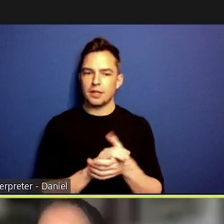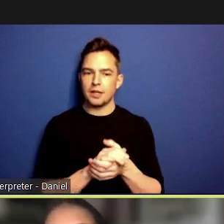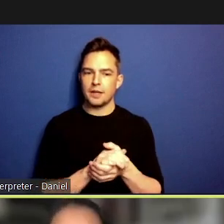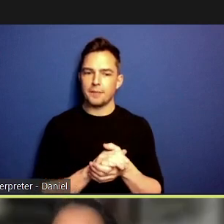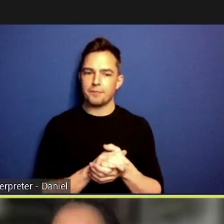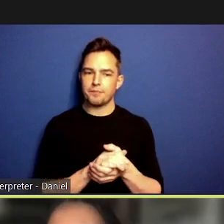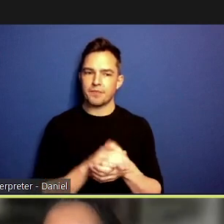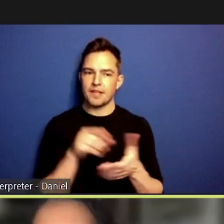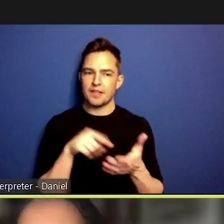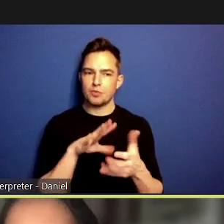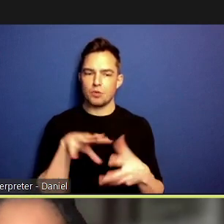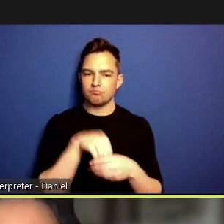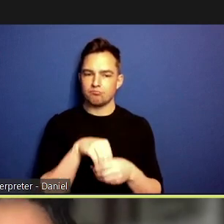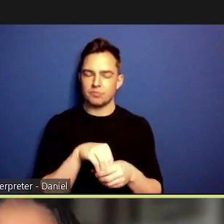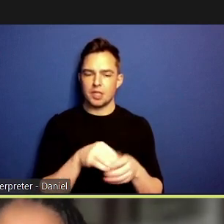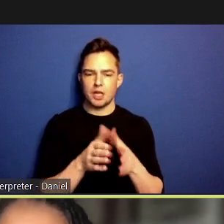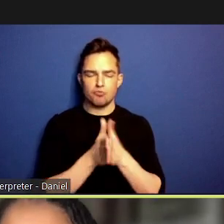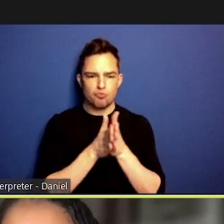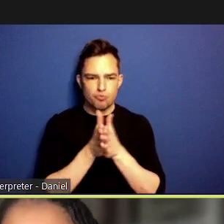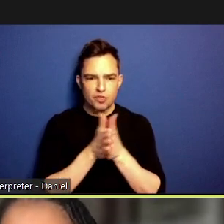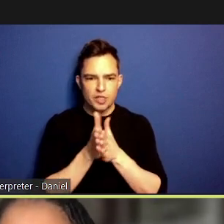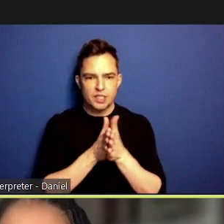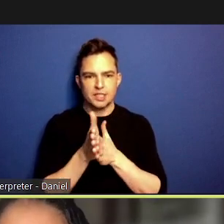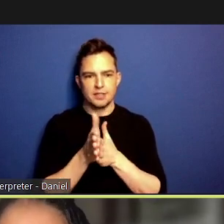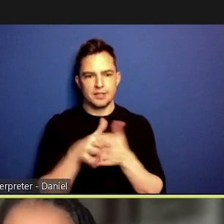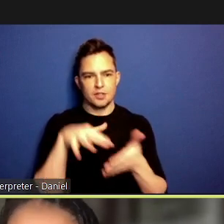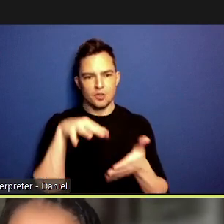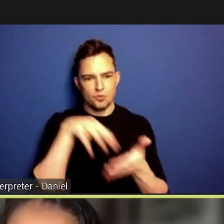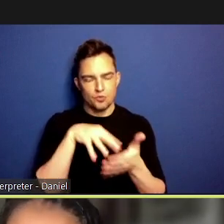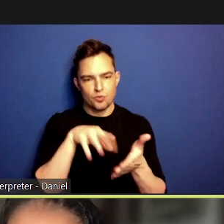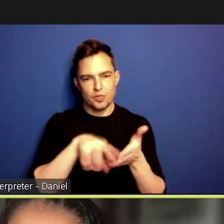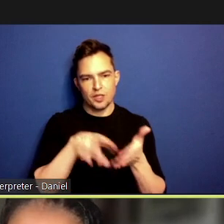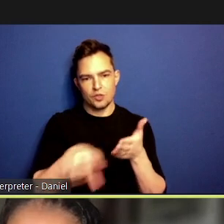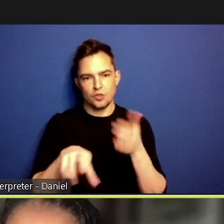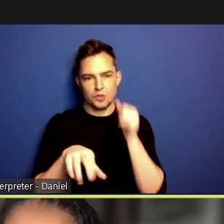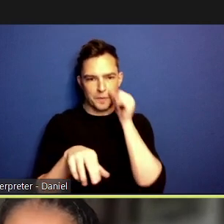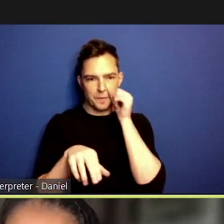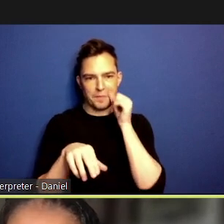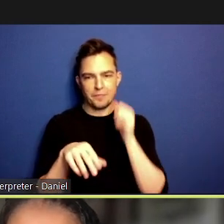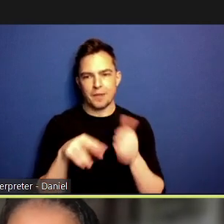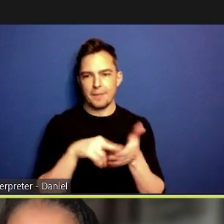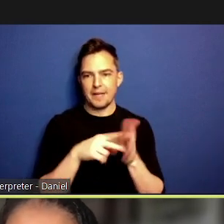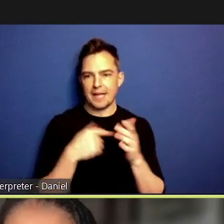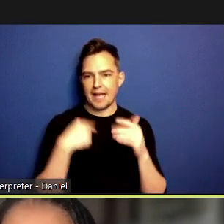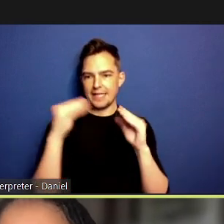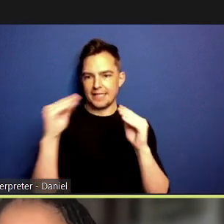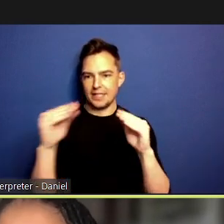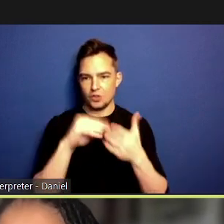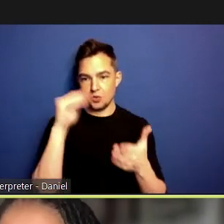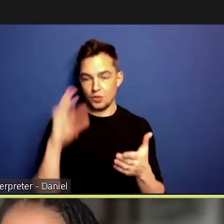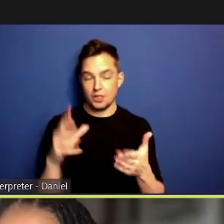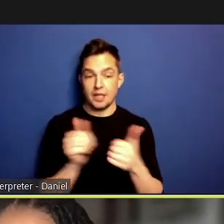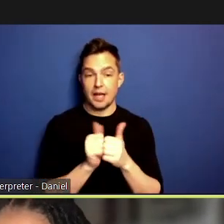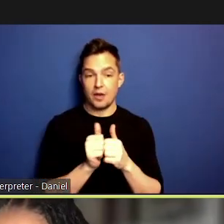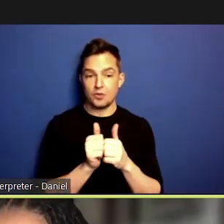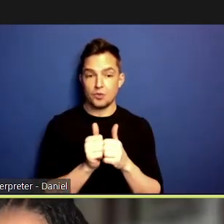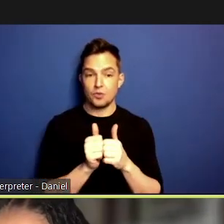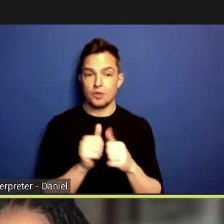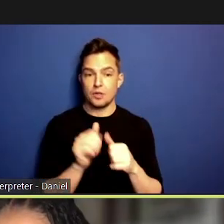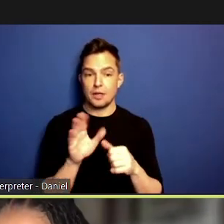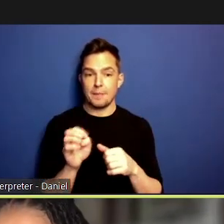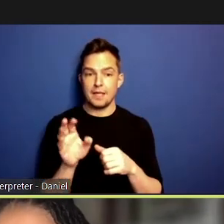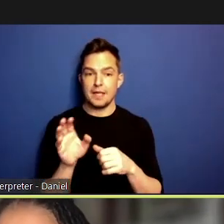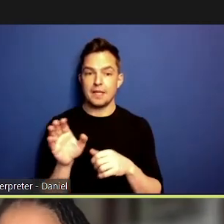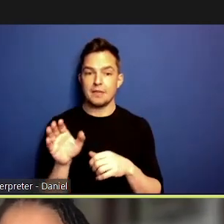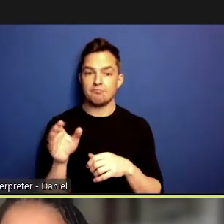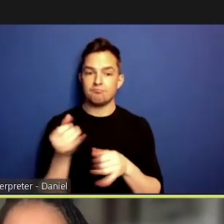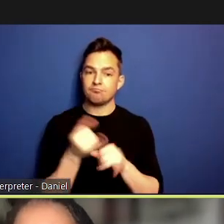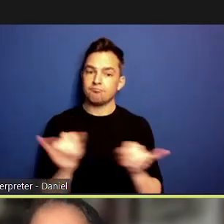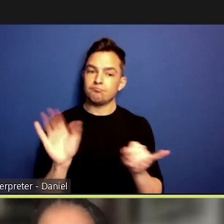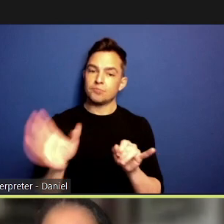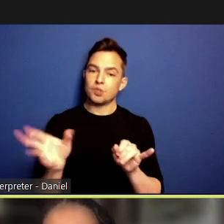rigorous research inquiry. So I teach students how to be junior researchers. Right? And so